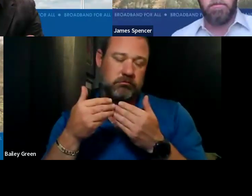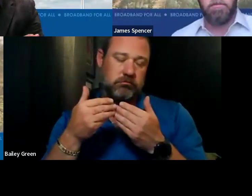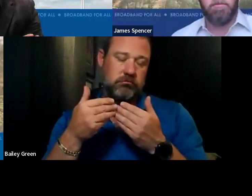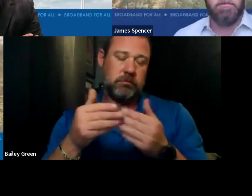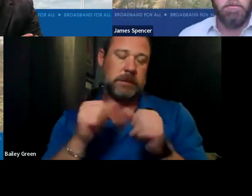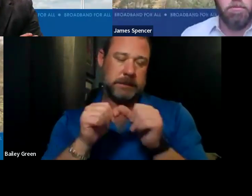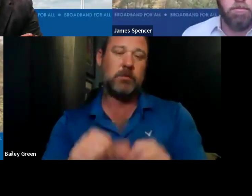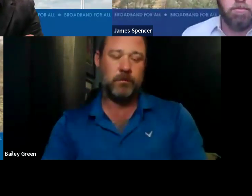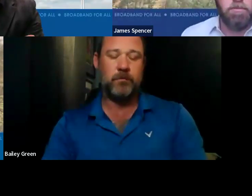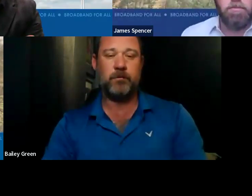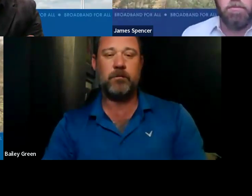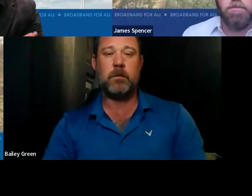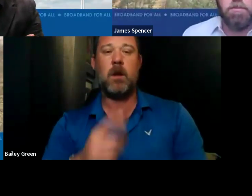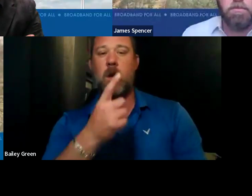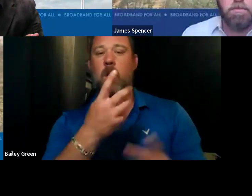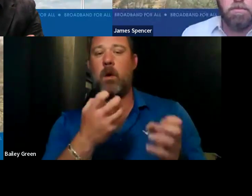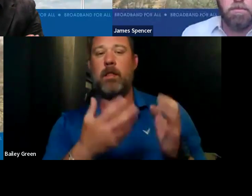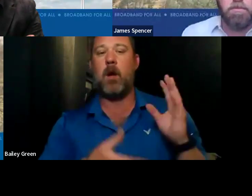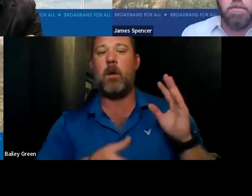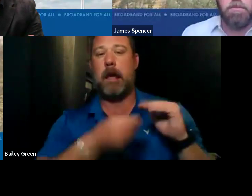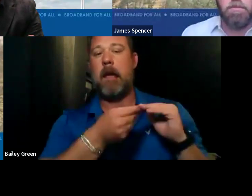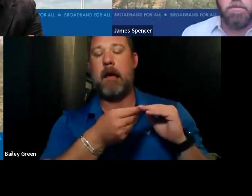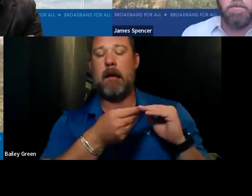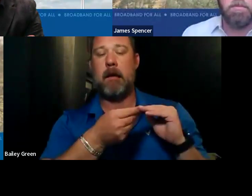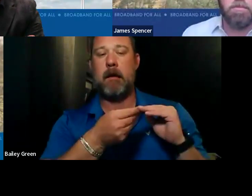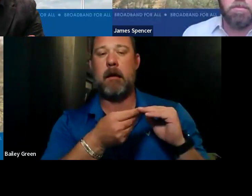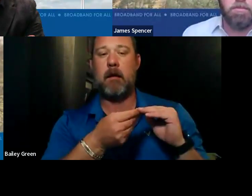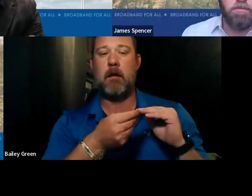Yeah, I think one thing I wanted to, I would add on to that is that,